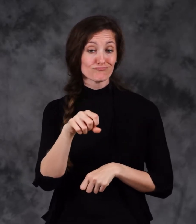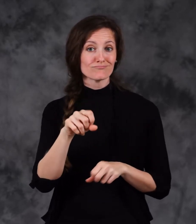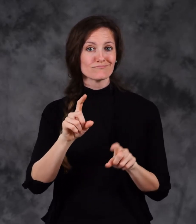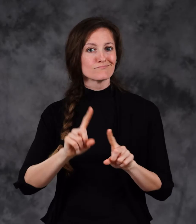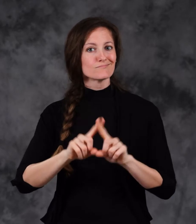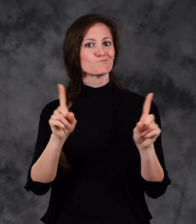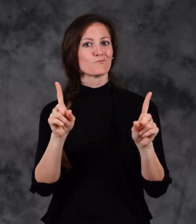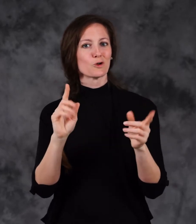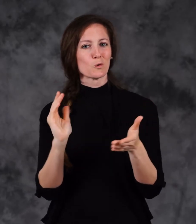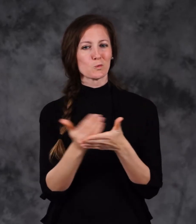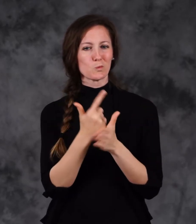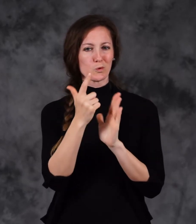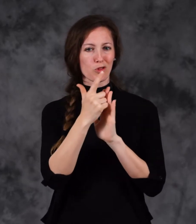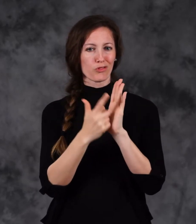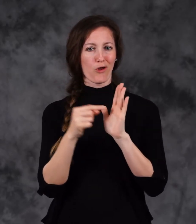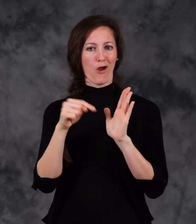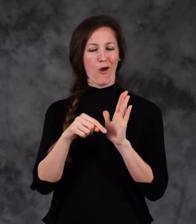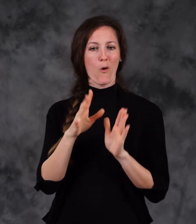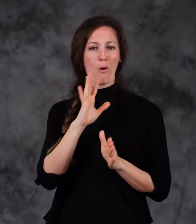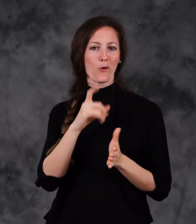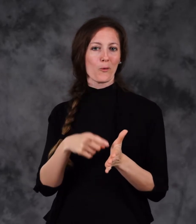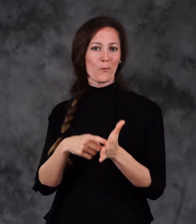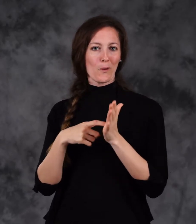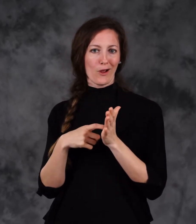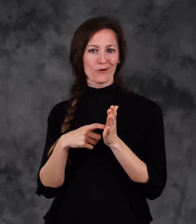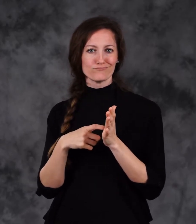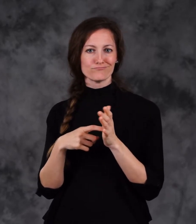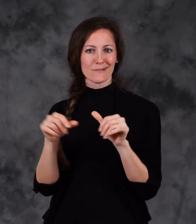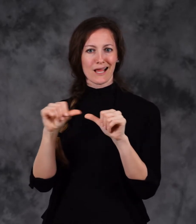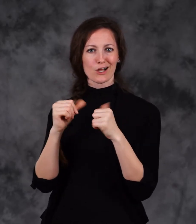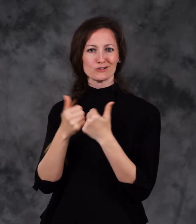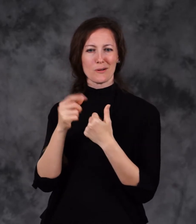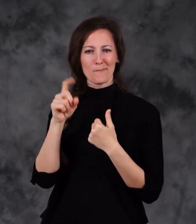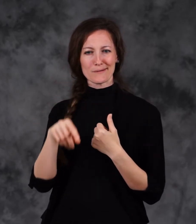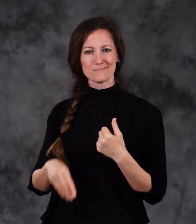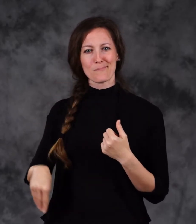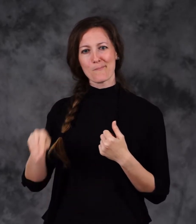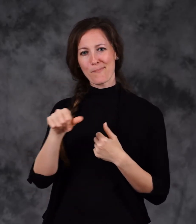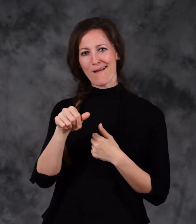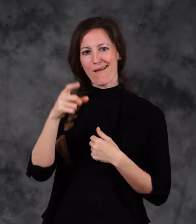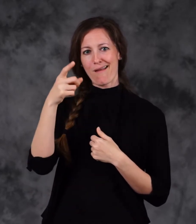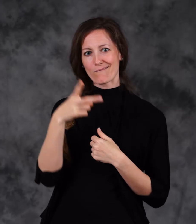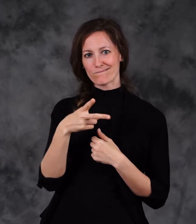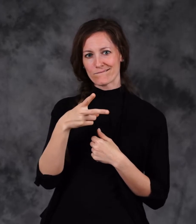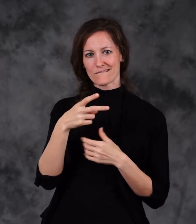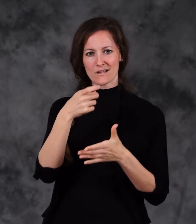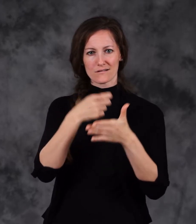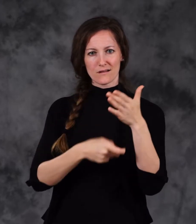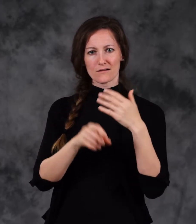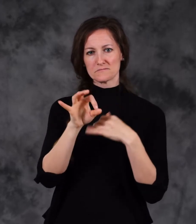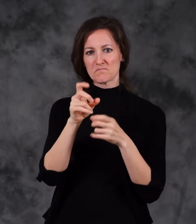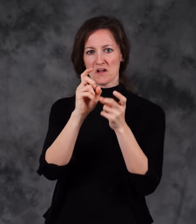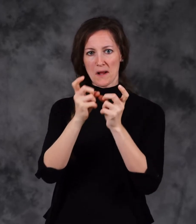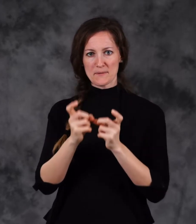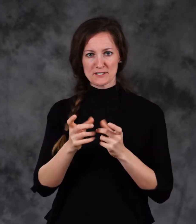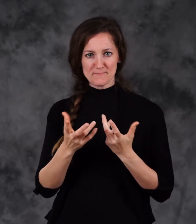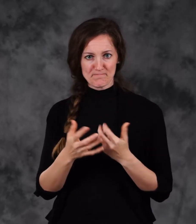However, the new law also requires agencies to pay half of the cost for accommodations.